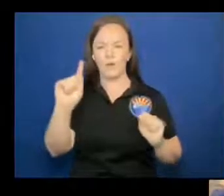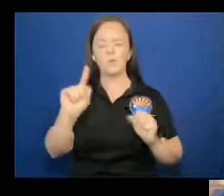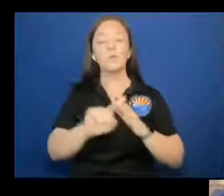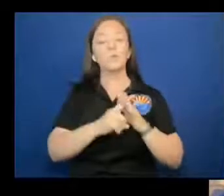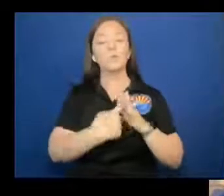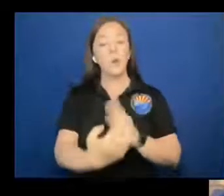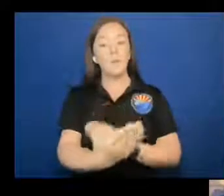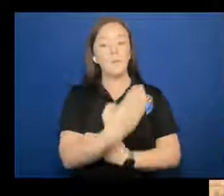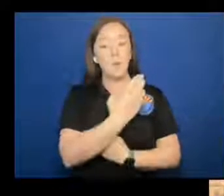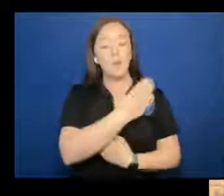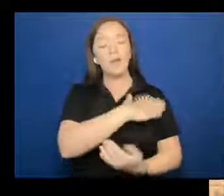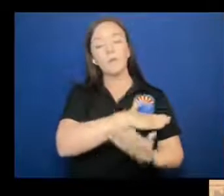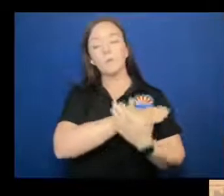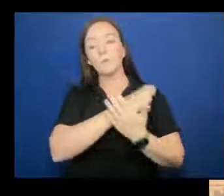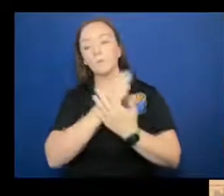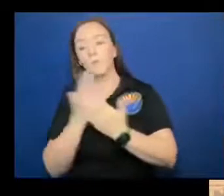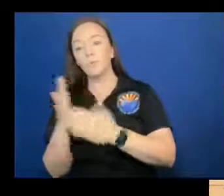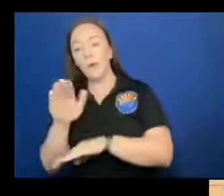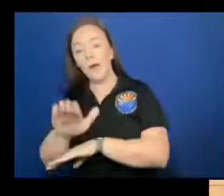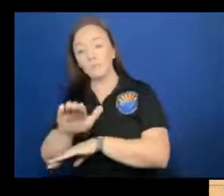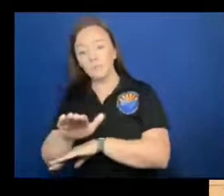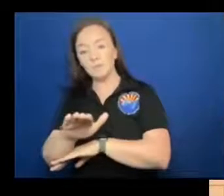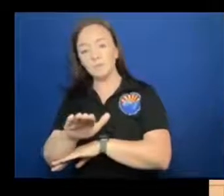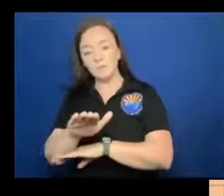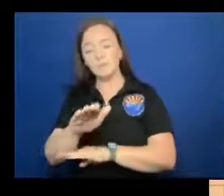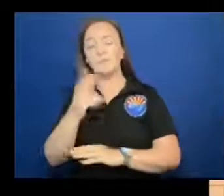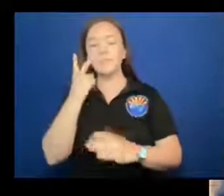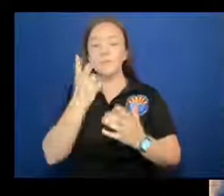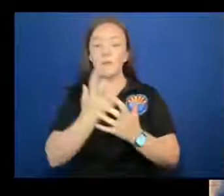HOSE LAYS AROUND BEATTY'S CABIN AND STRUCTURE DOWN IN